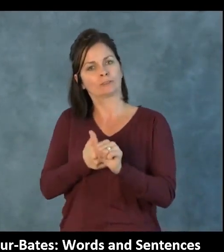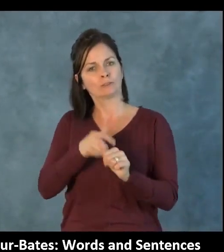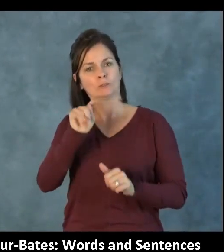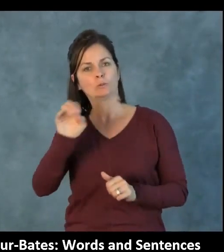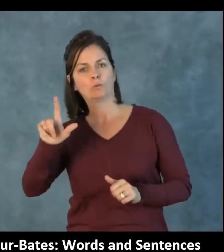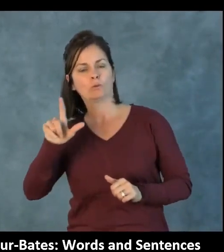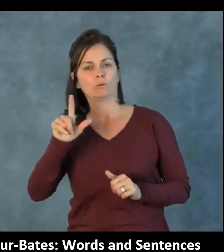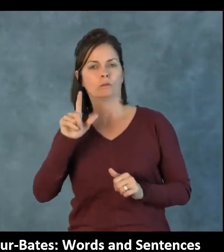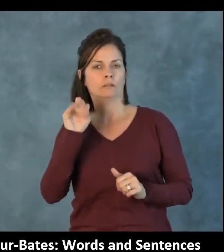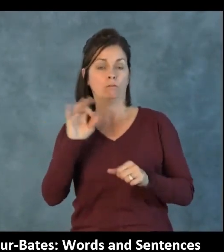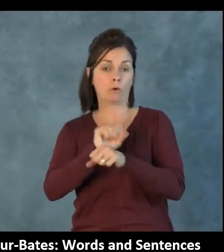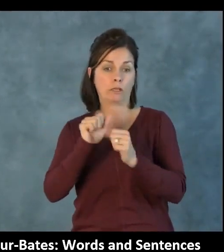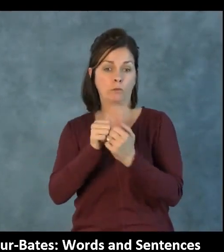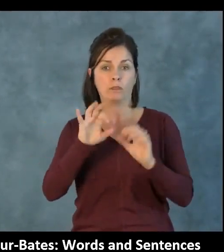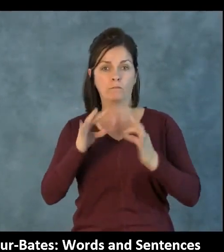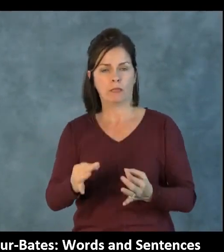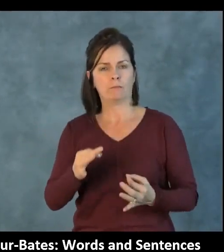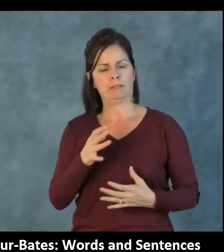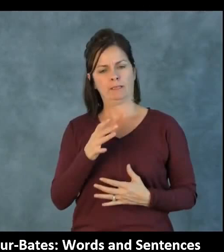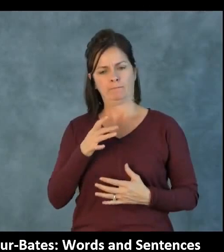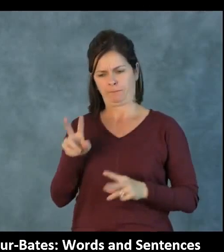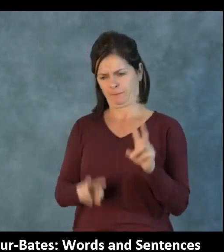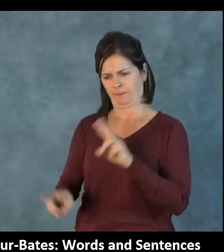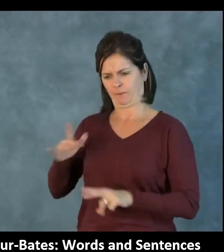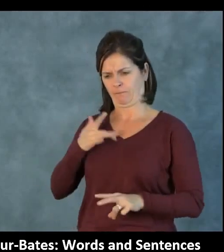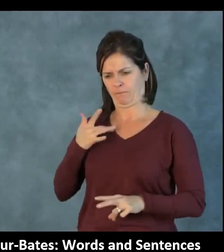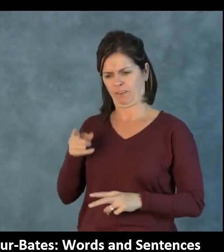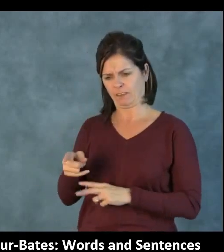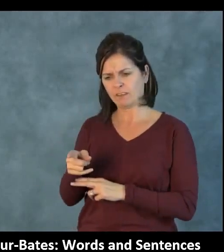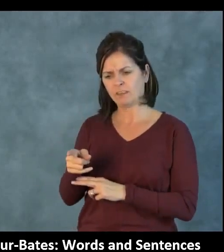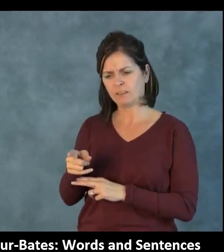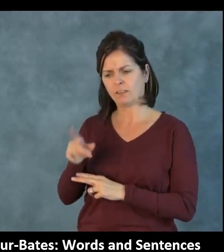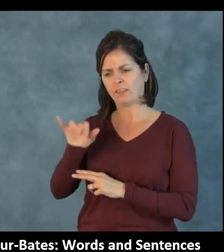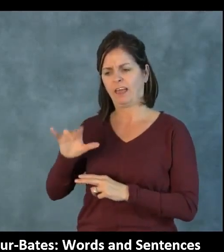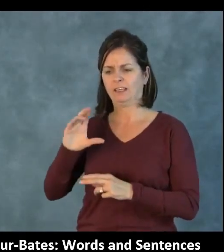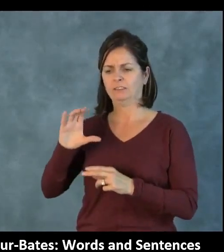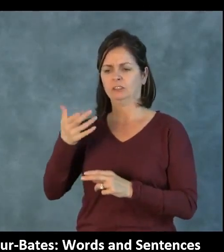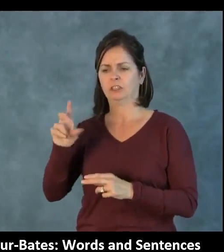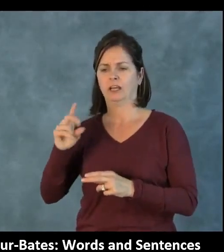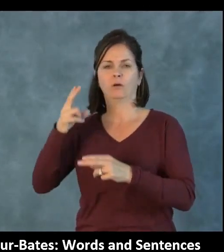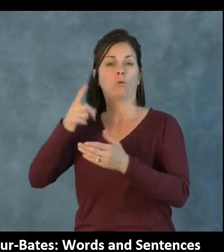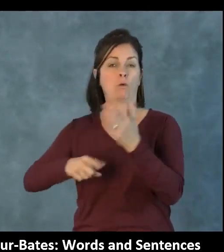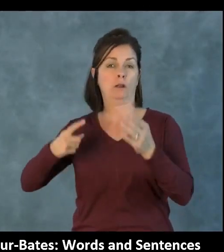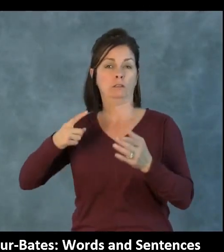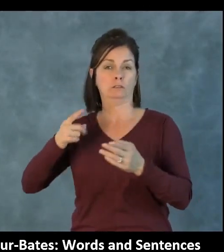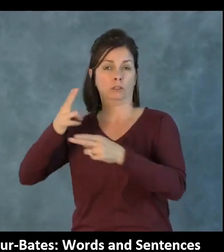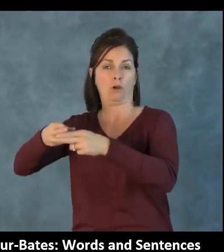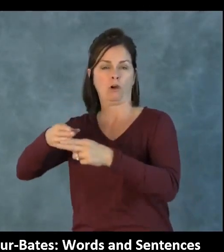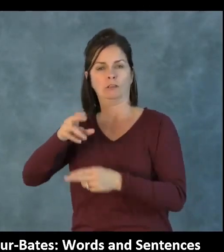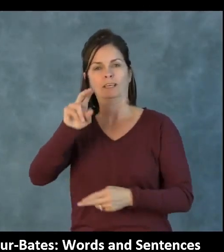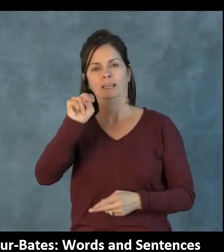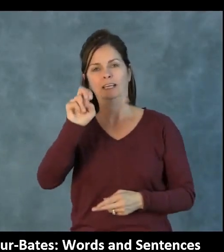is very what we called "Noun Heavy", has a lot of labels, a lot of nouns, but isn't saying a lot